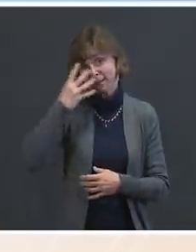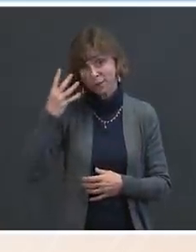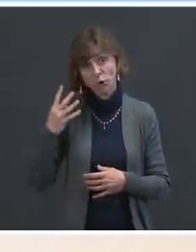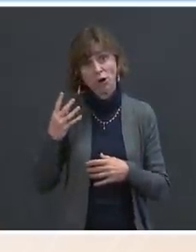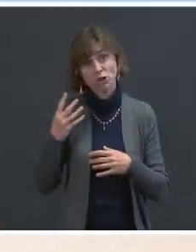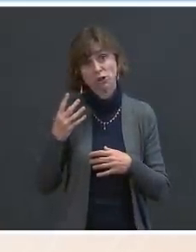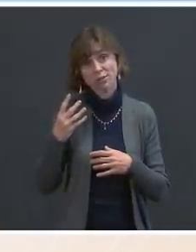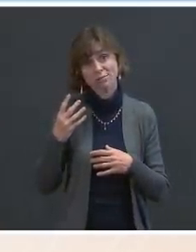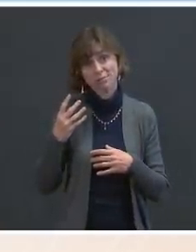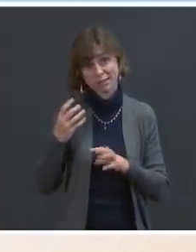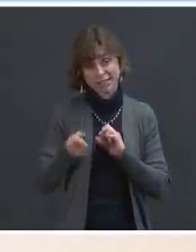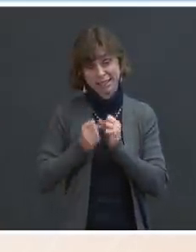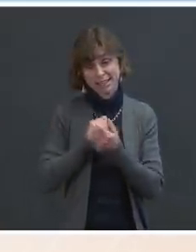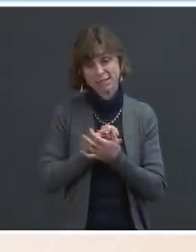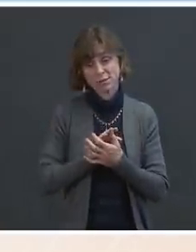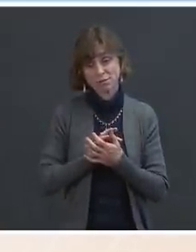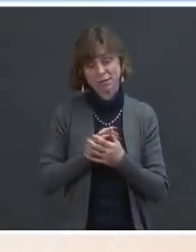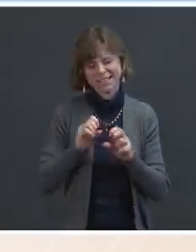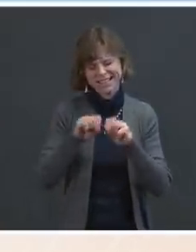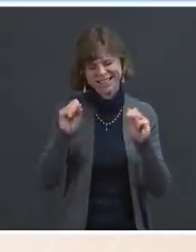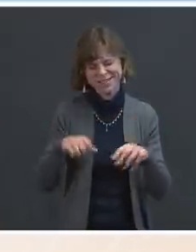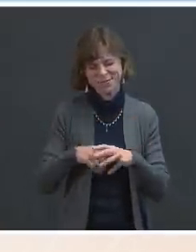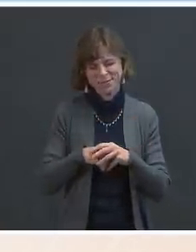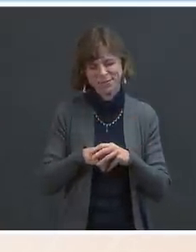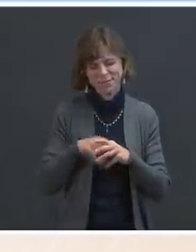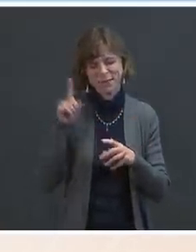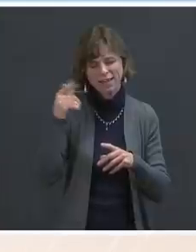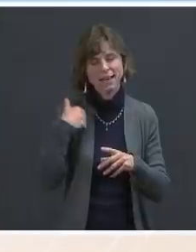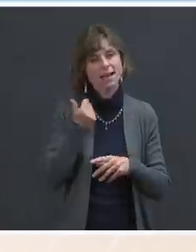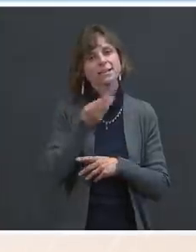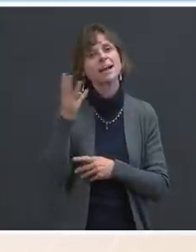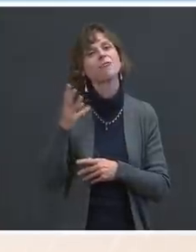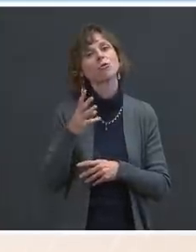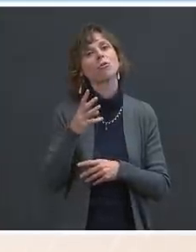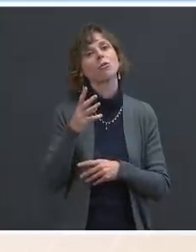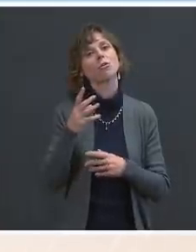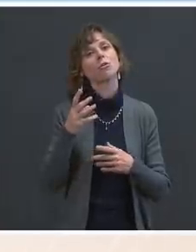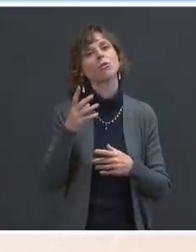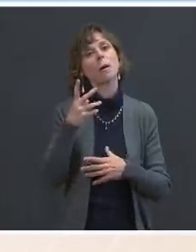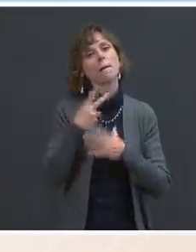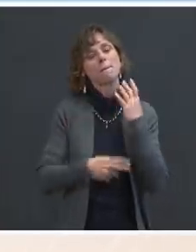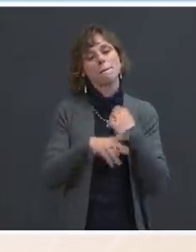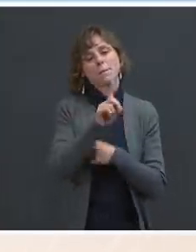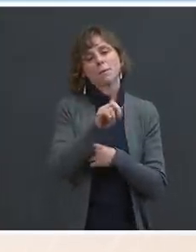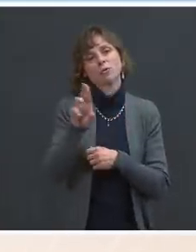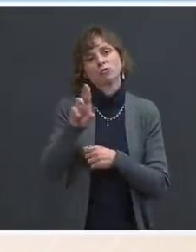He's obviously had a number of bipartisan meetings in the Oval Office. So that's where his energy and focus will be moving forward.